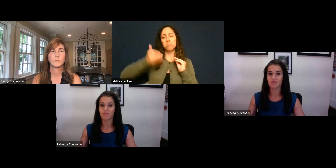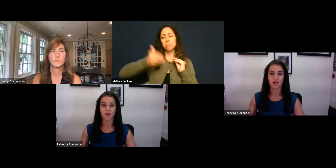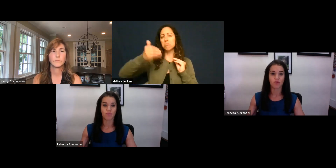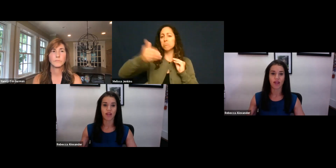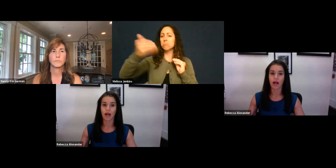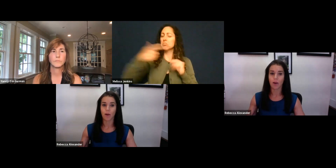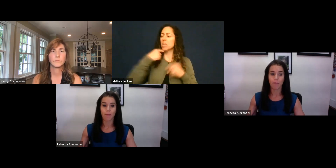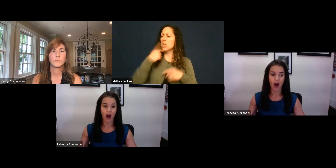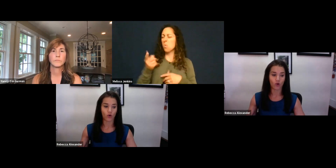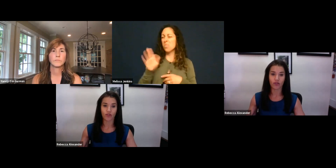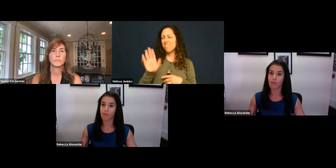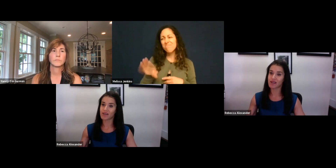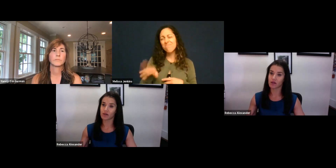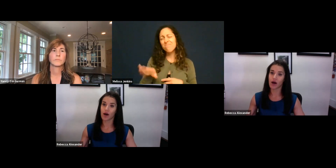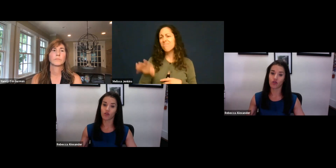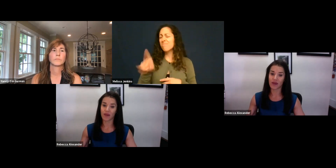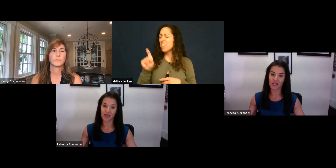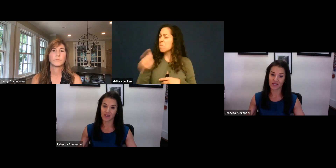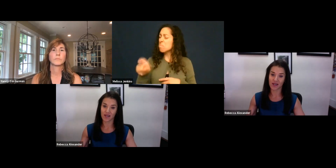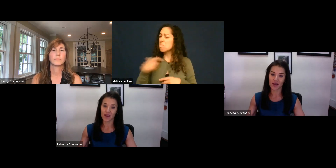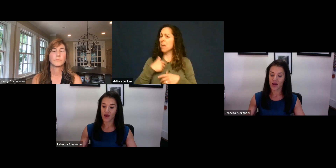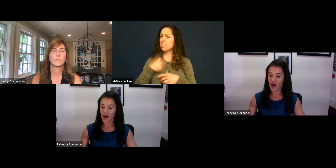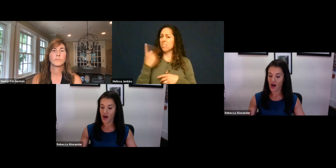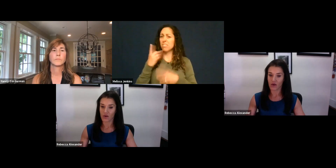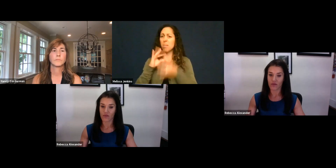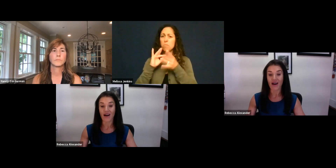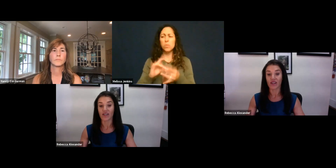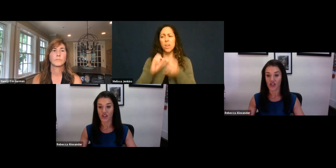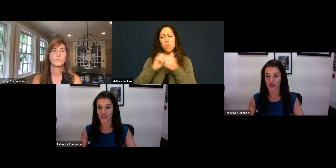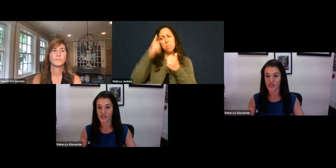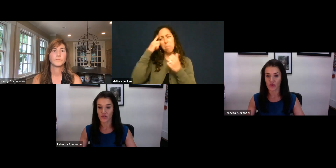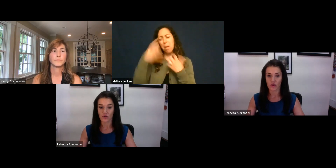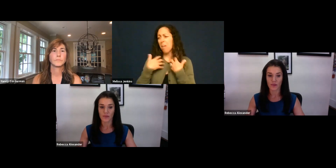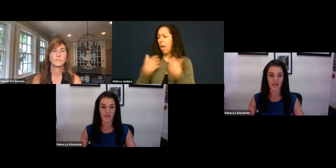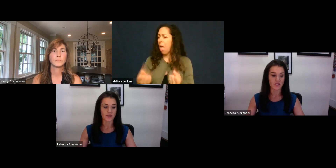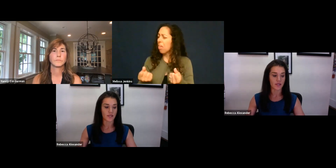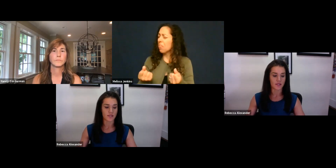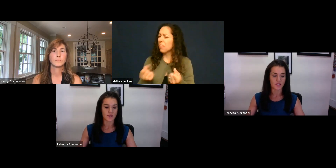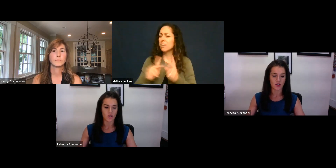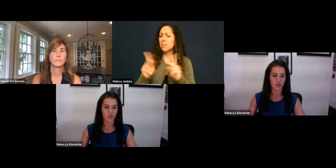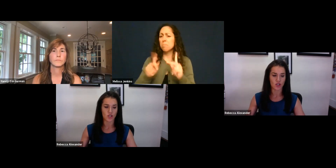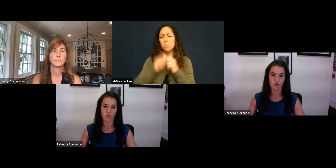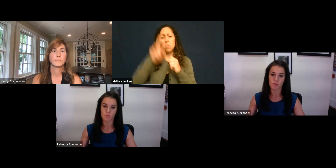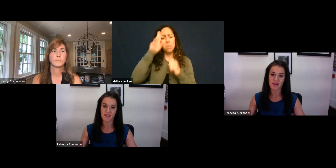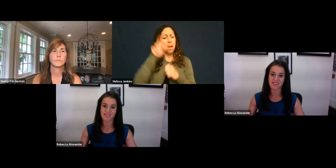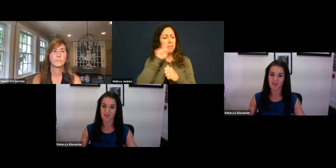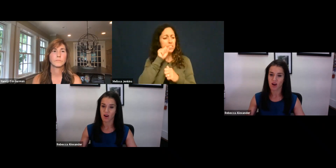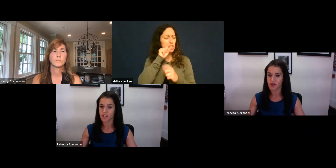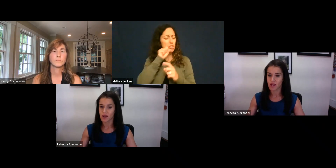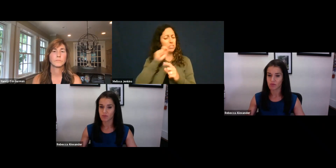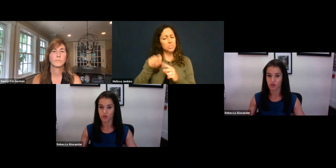have something about the mental health piece of having Usher syndrome, because it's such a huge piece that oftentimes goes